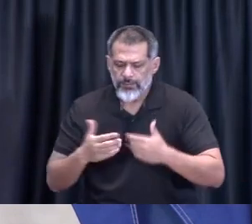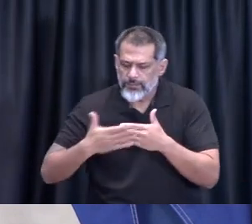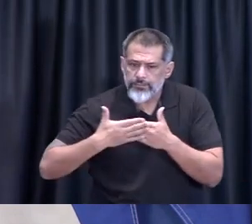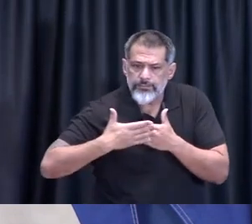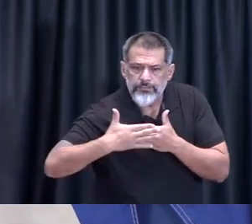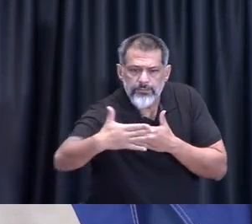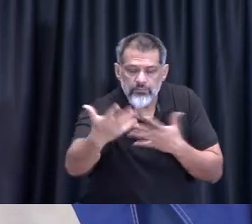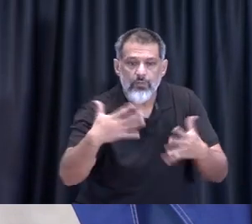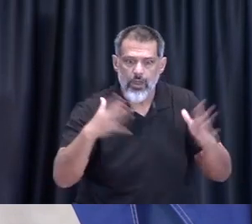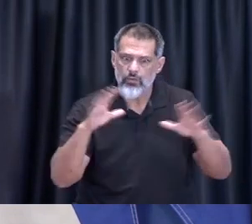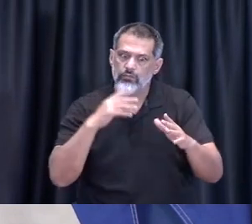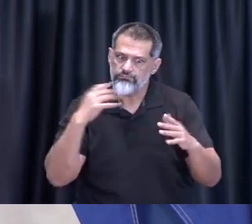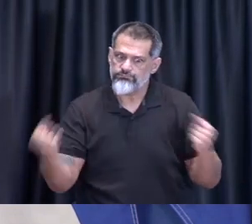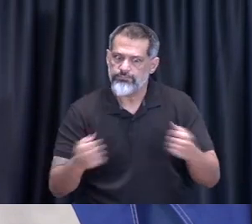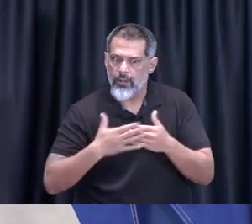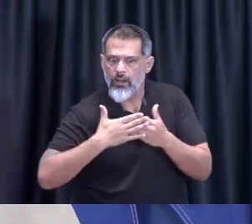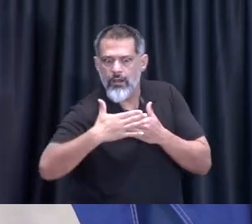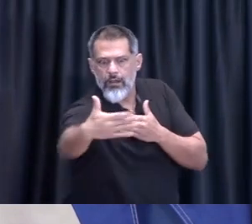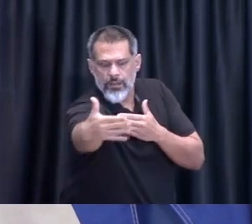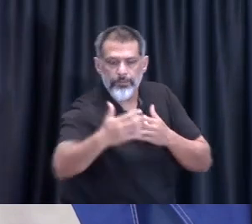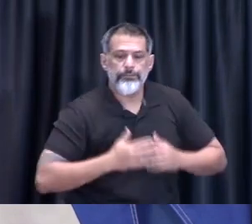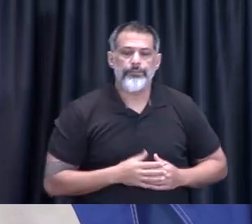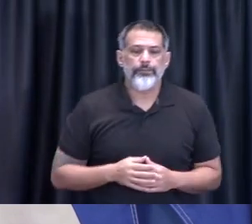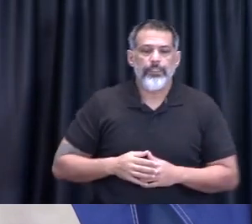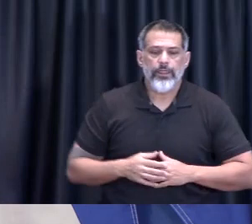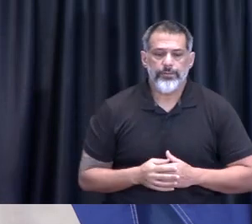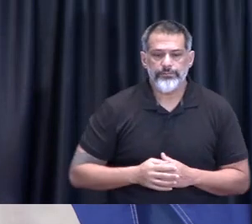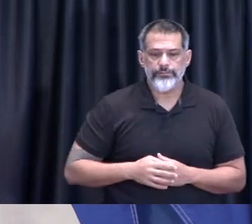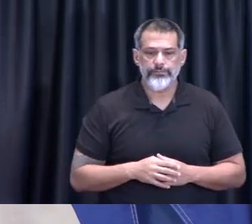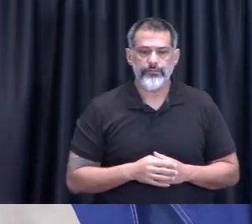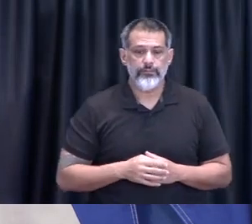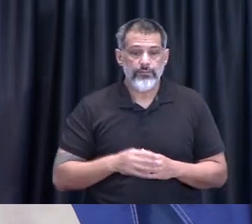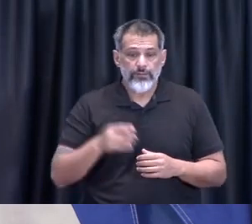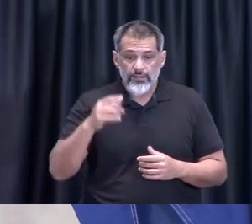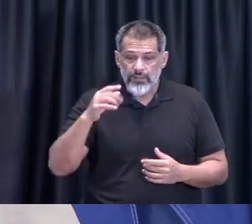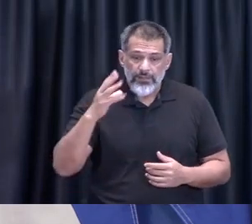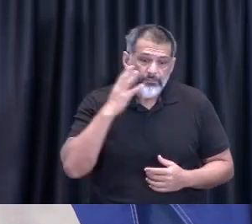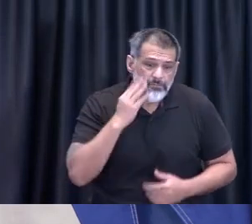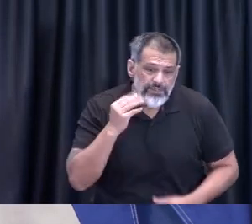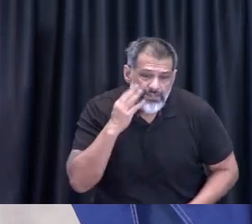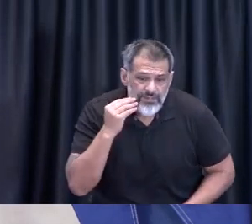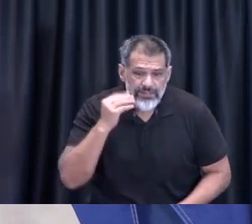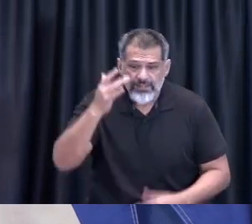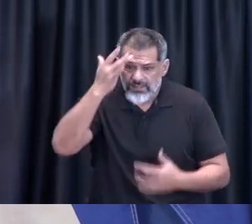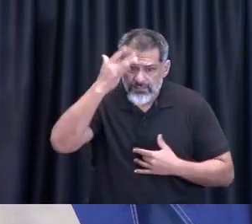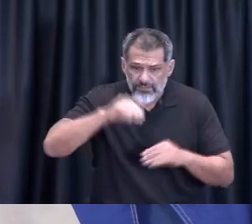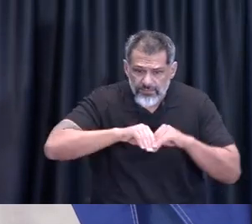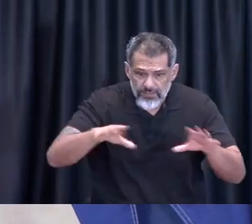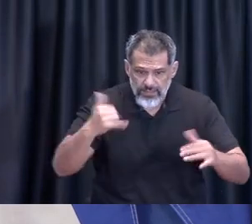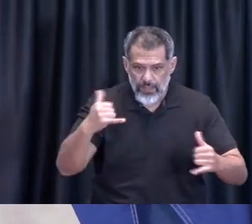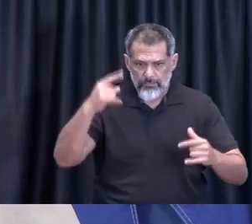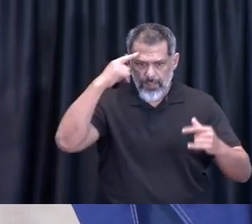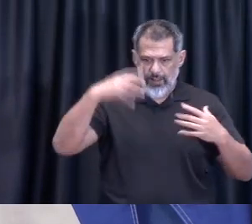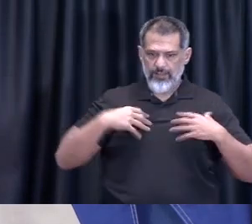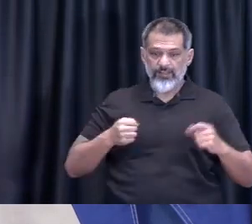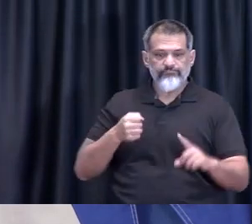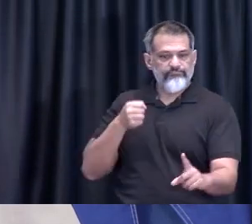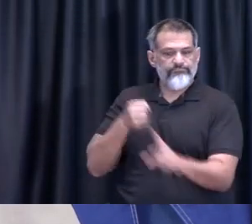in front of us right now. It's been made worse by the experiences of the pandemic for people of all ages. The state of our collective mental